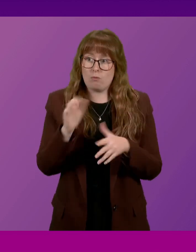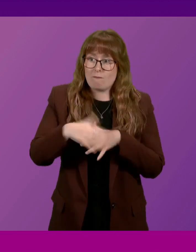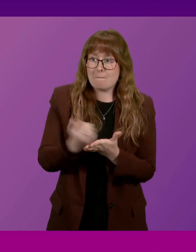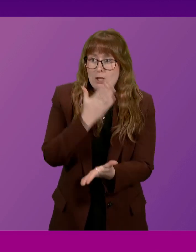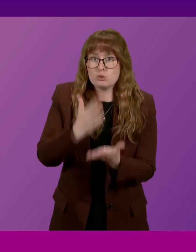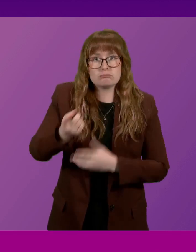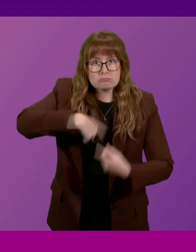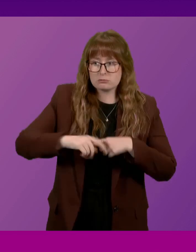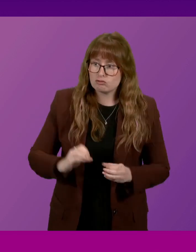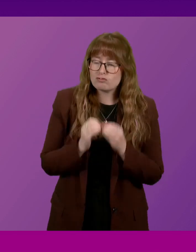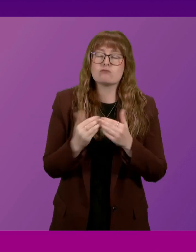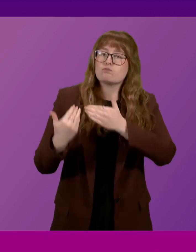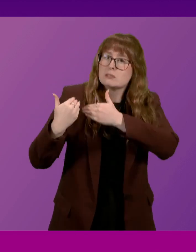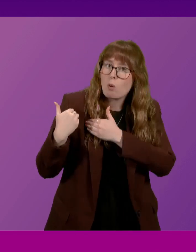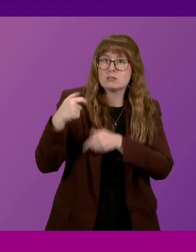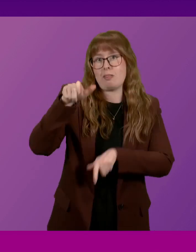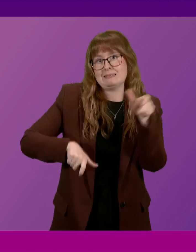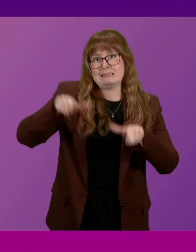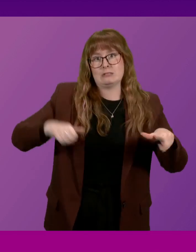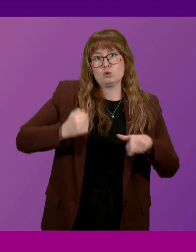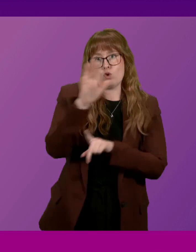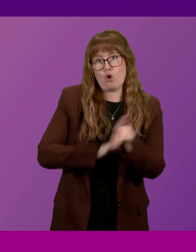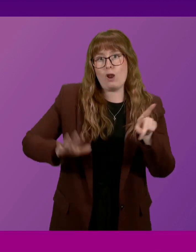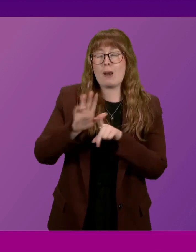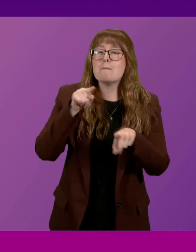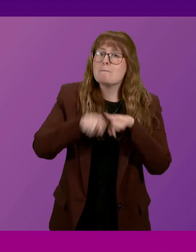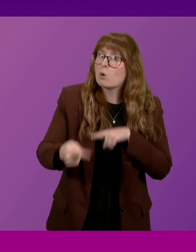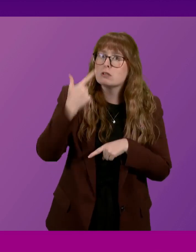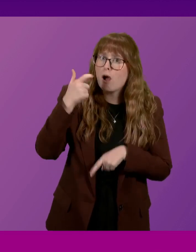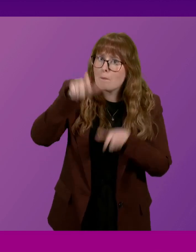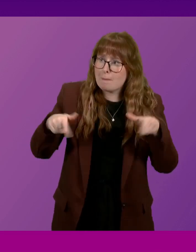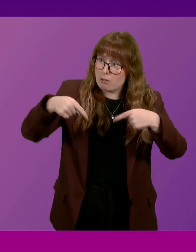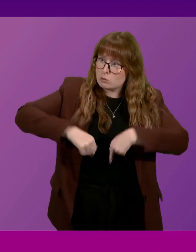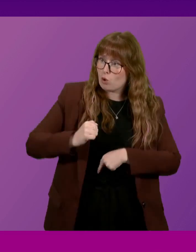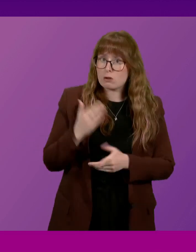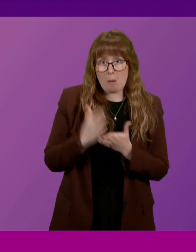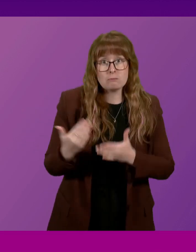create responsible citizens in Scotland. Most of Scotland’s young people are responsible citizens.